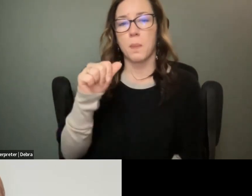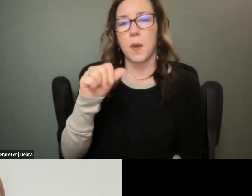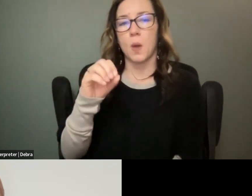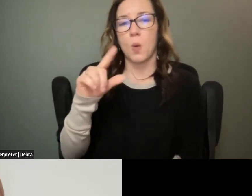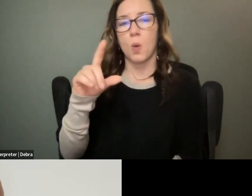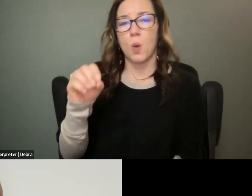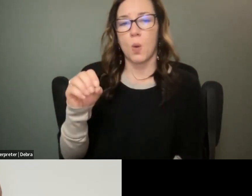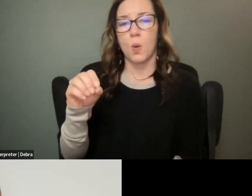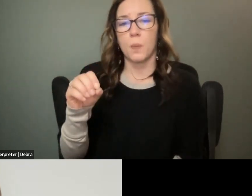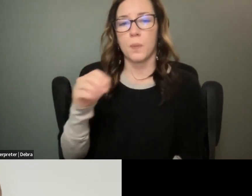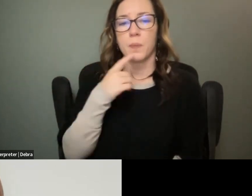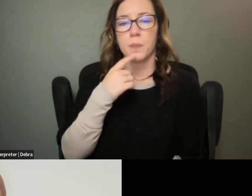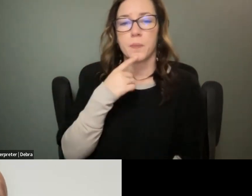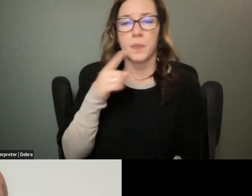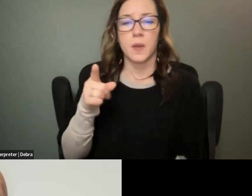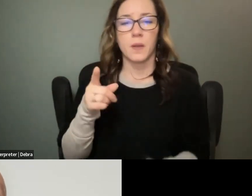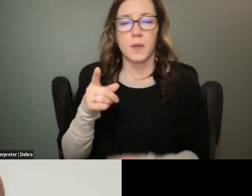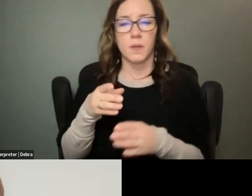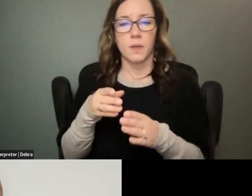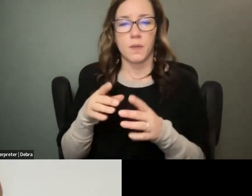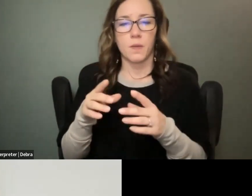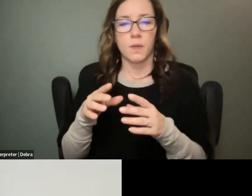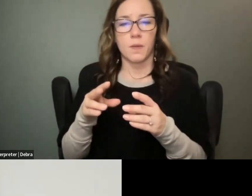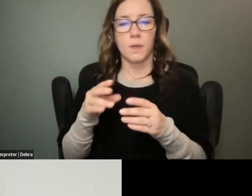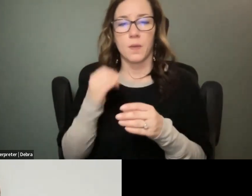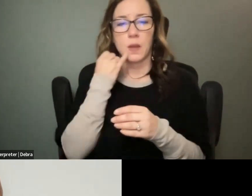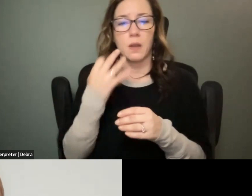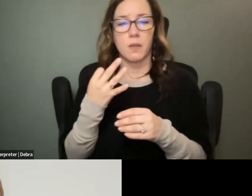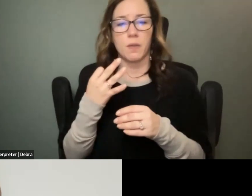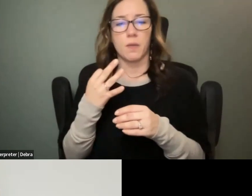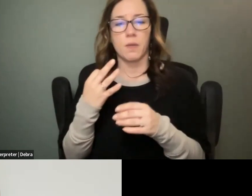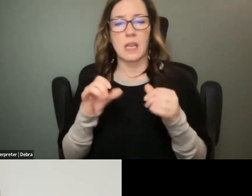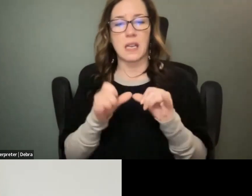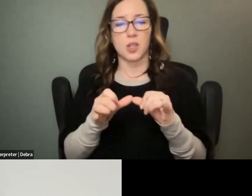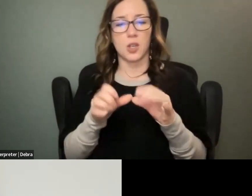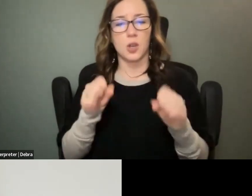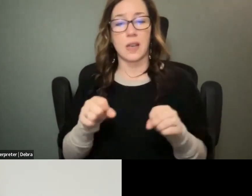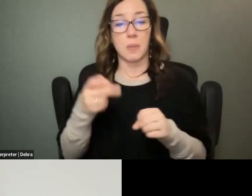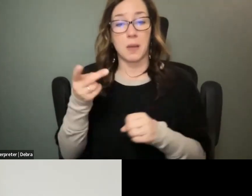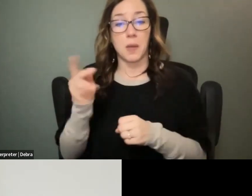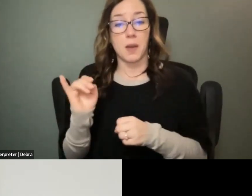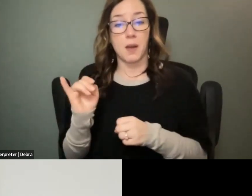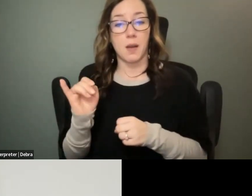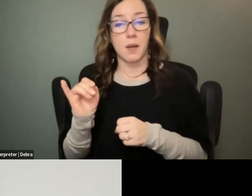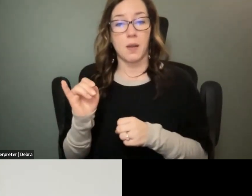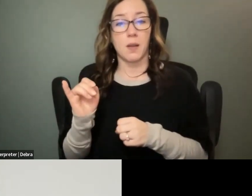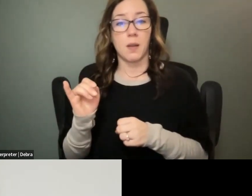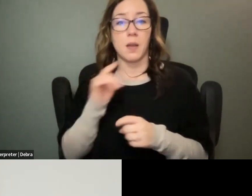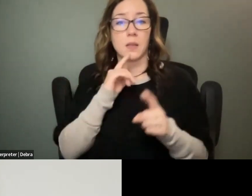um let me see here there's something yeah the question was if an engineer can